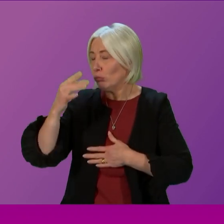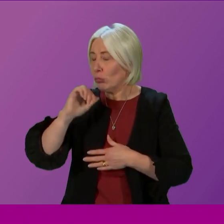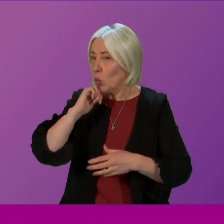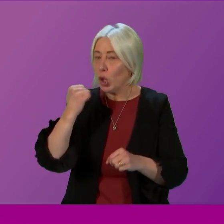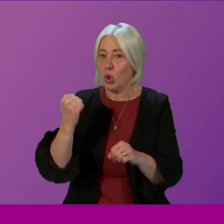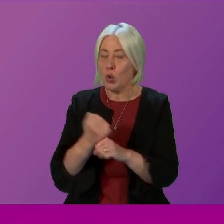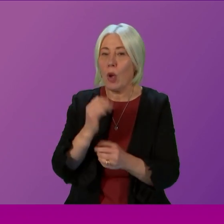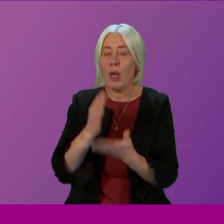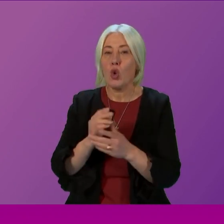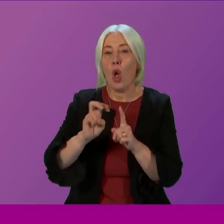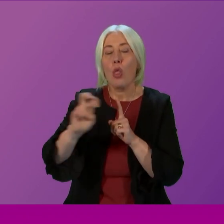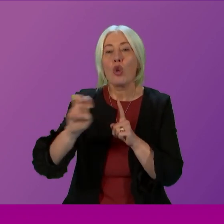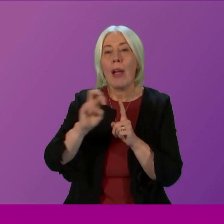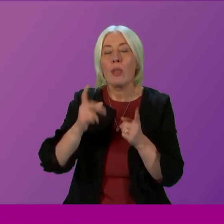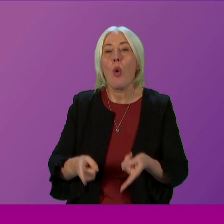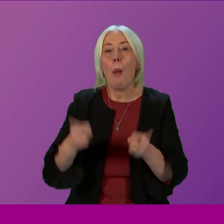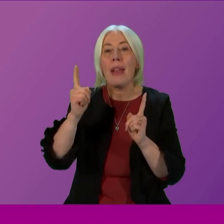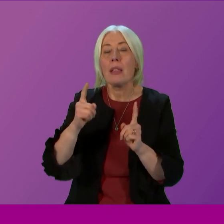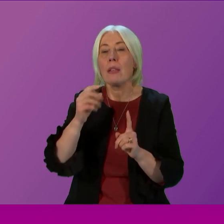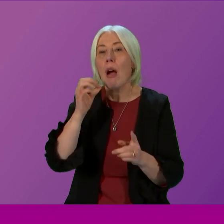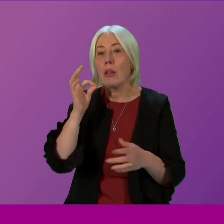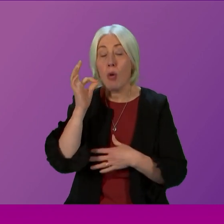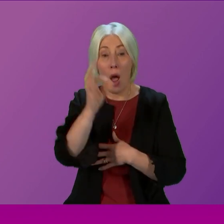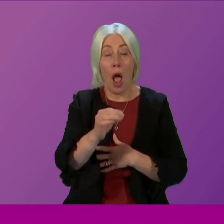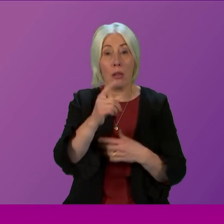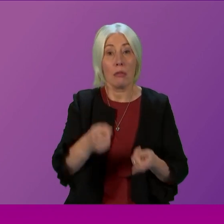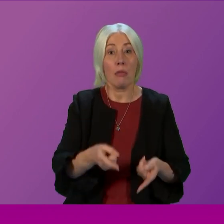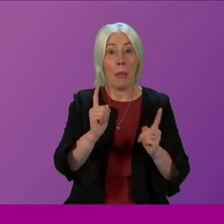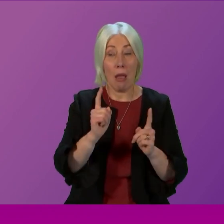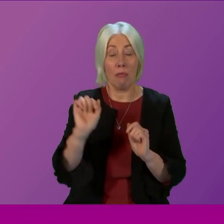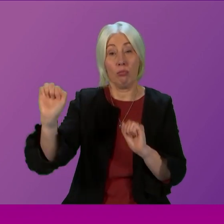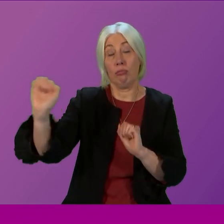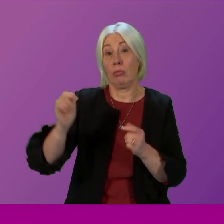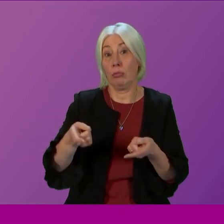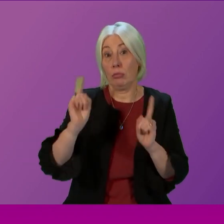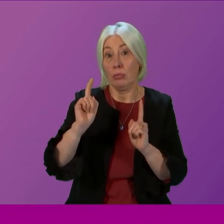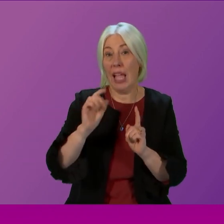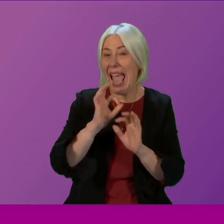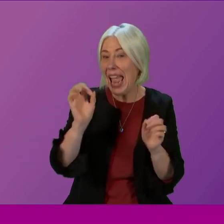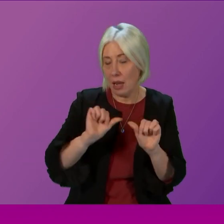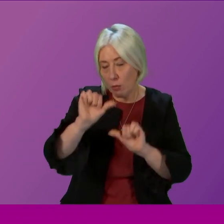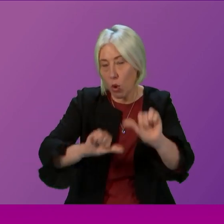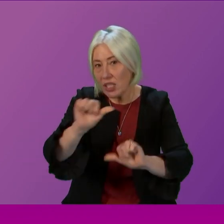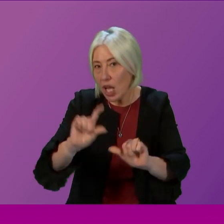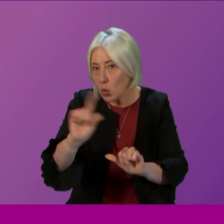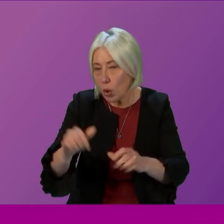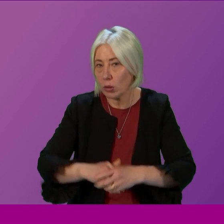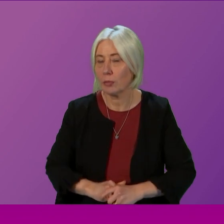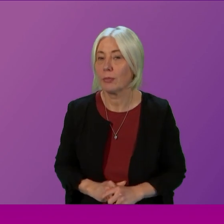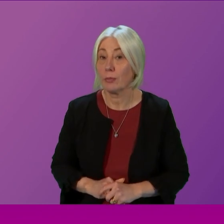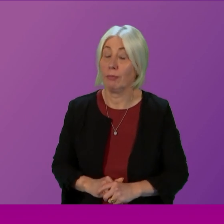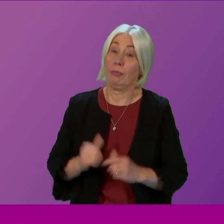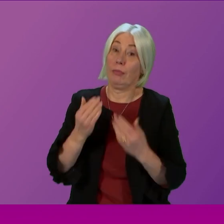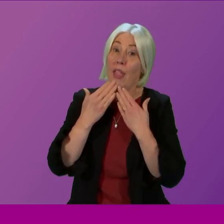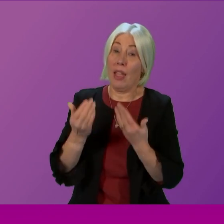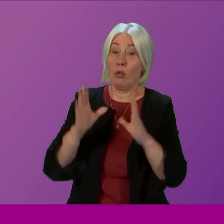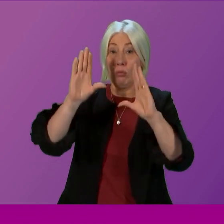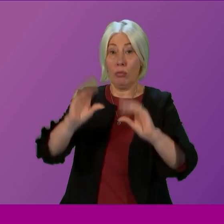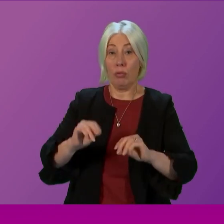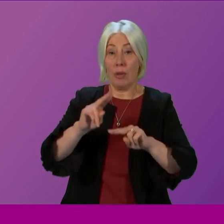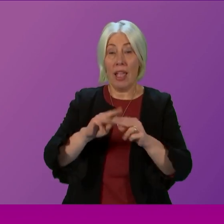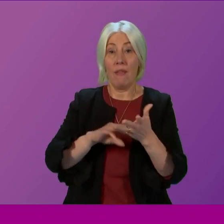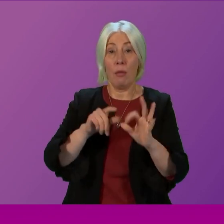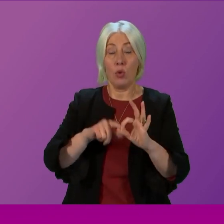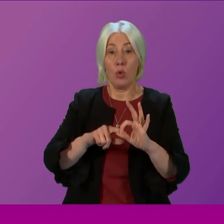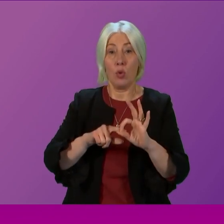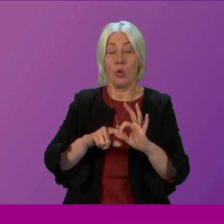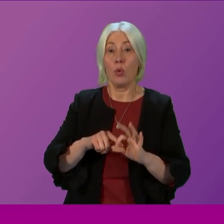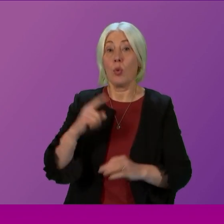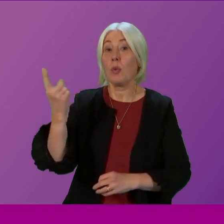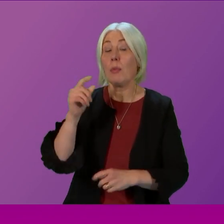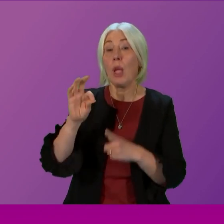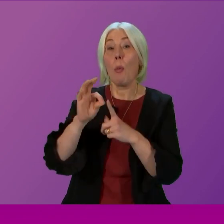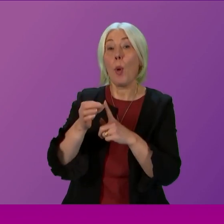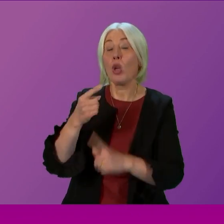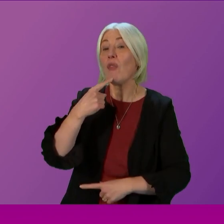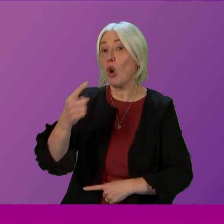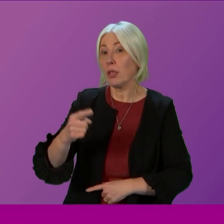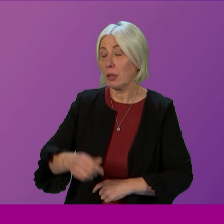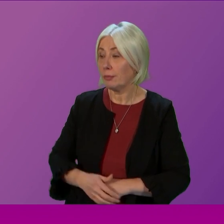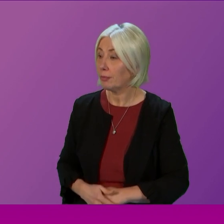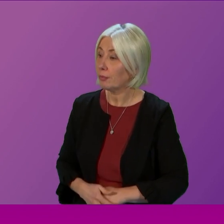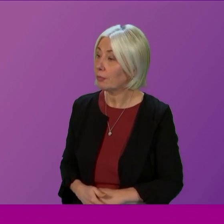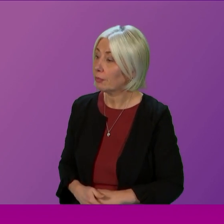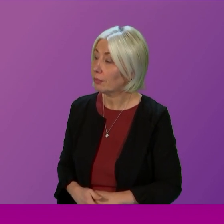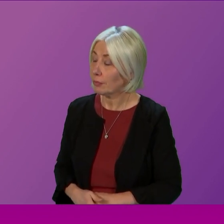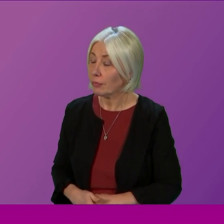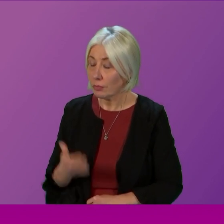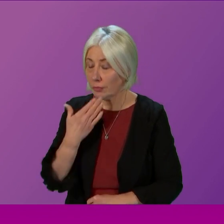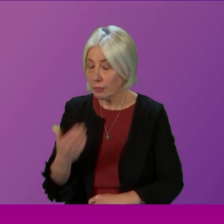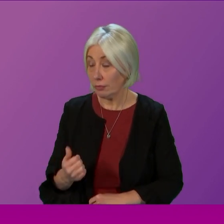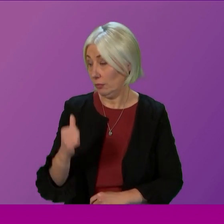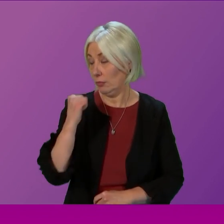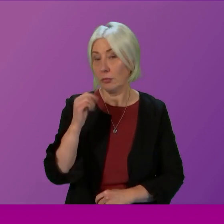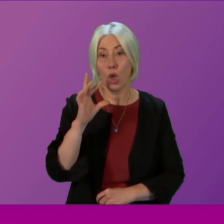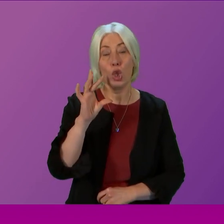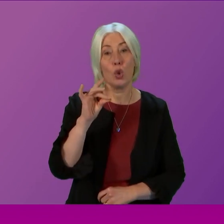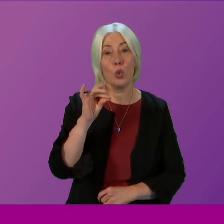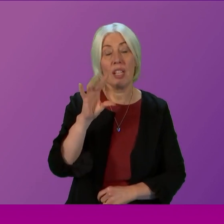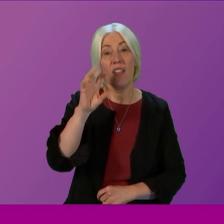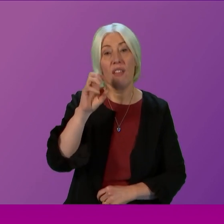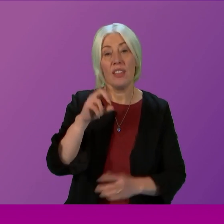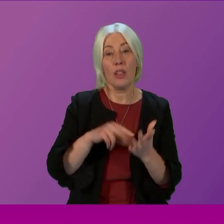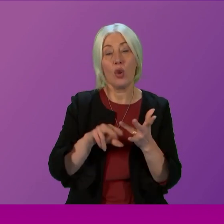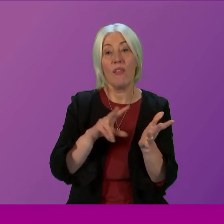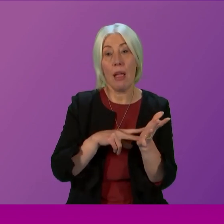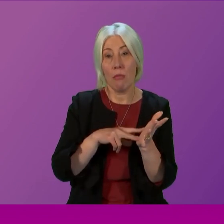On a point of order, Presiding Officer. On Tuesday 15 November, in relation to the